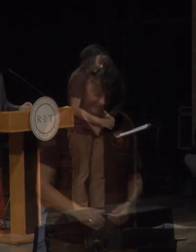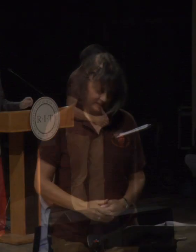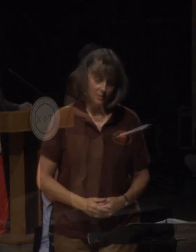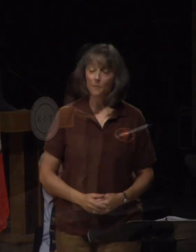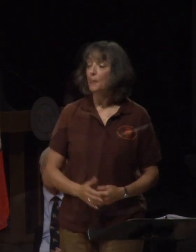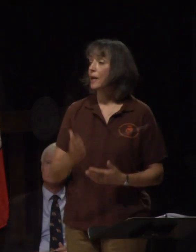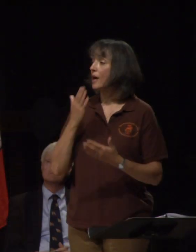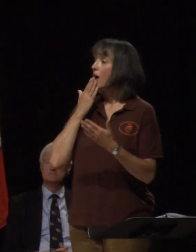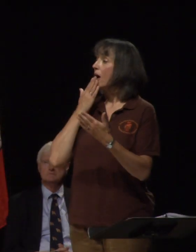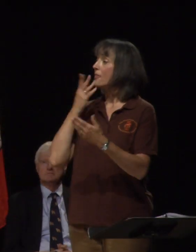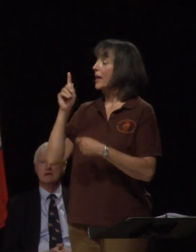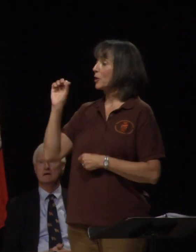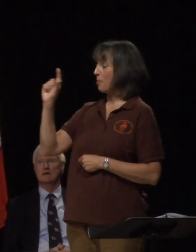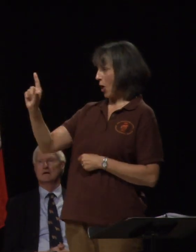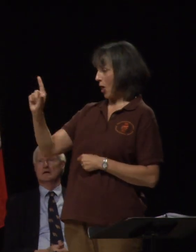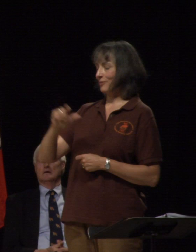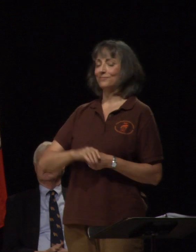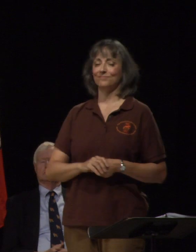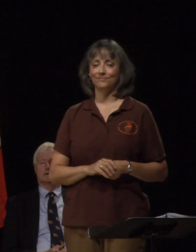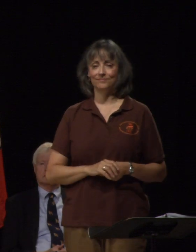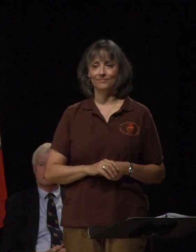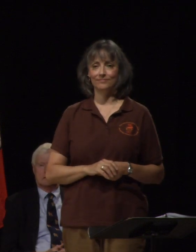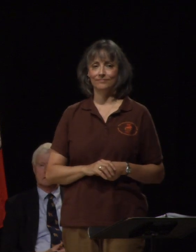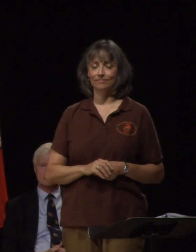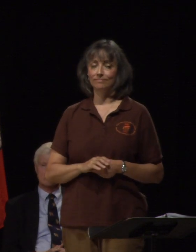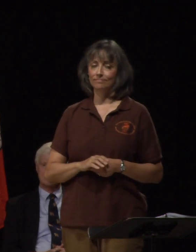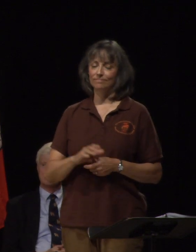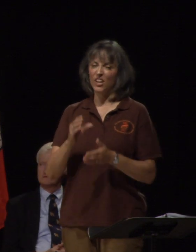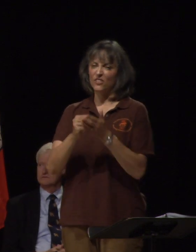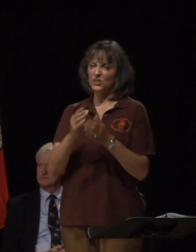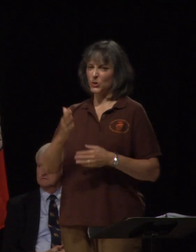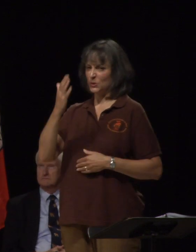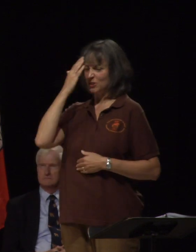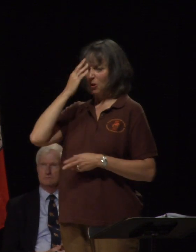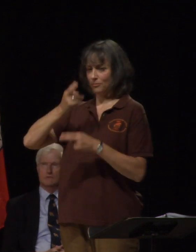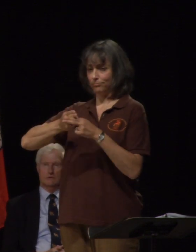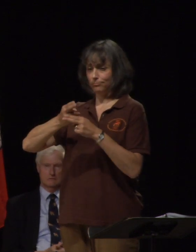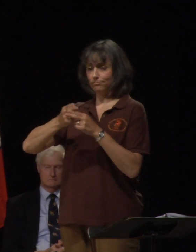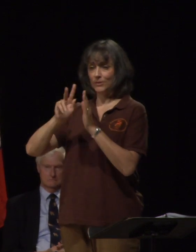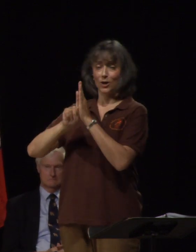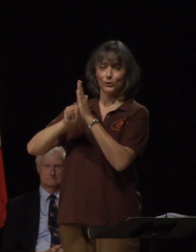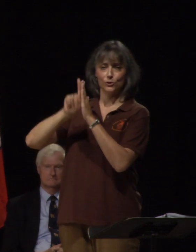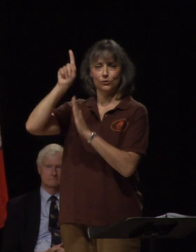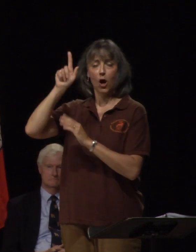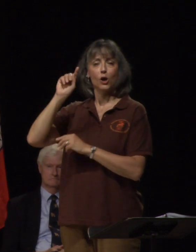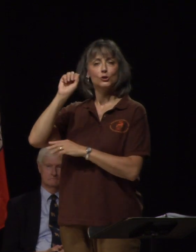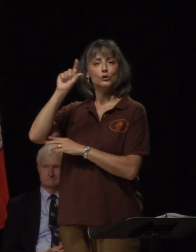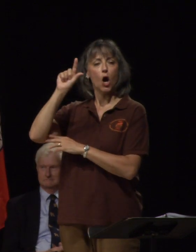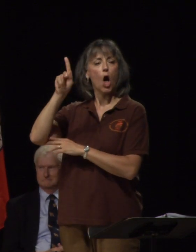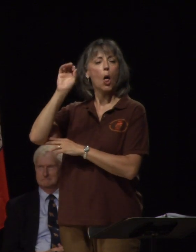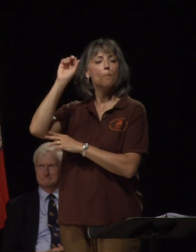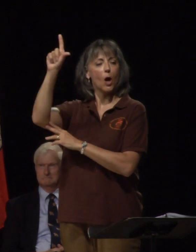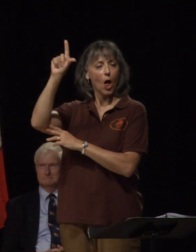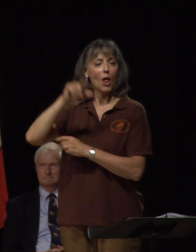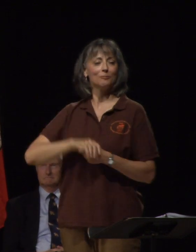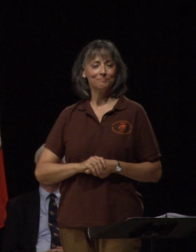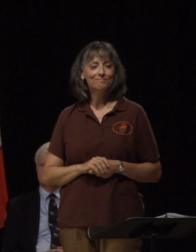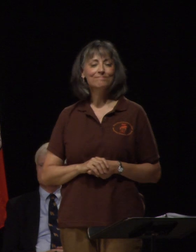THANK YOU, PAUL. THE STUDENTS KNOW PAUL AS "TALL PAUL." I CAN'T FIGURE OUT HOW HE